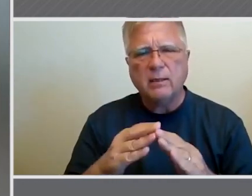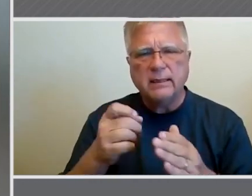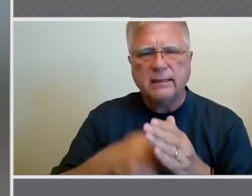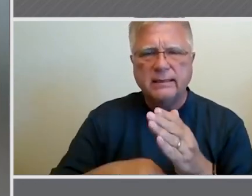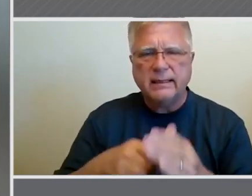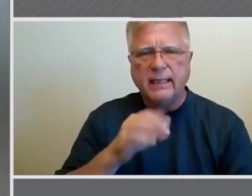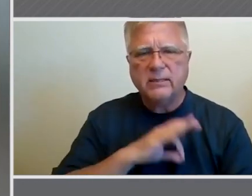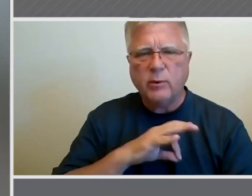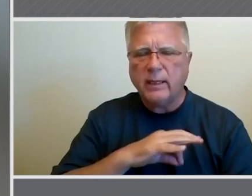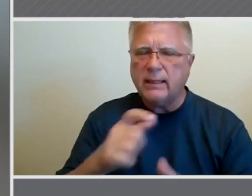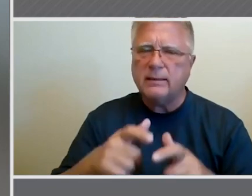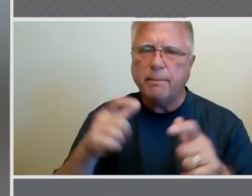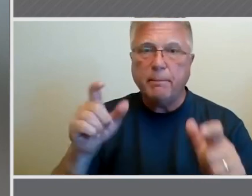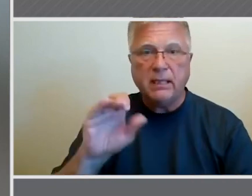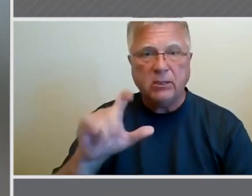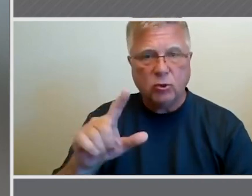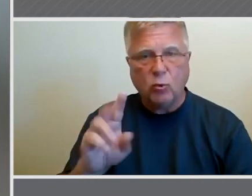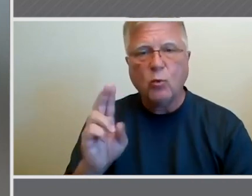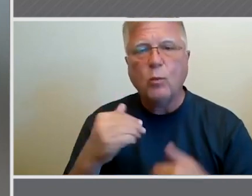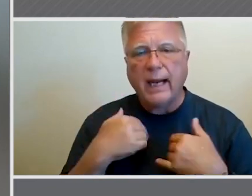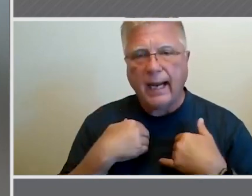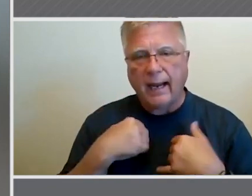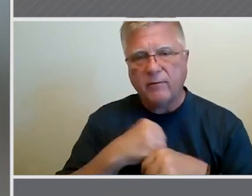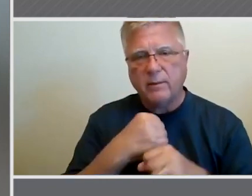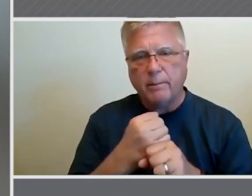that we have to be able to create affordable rental opportunities.